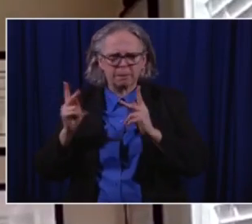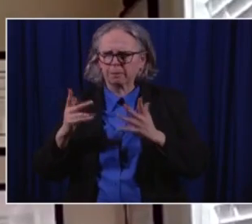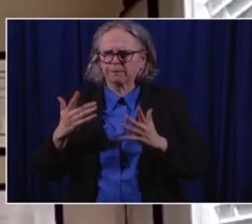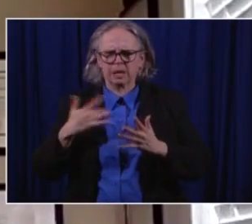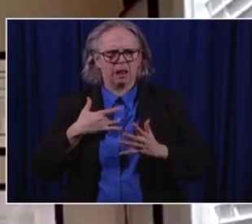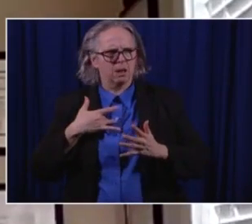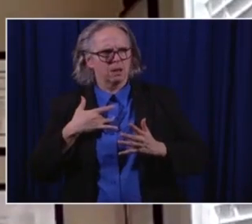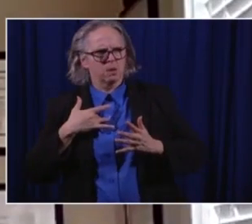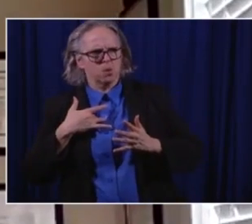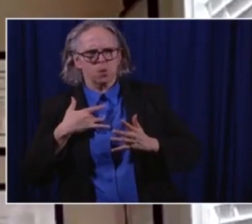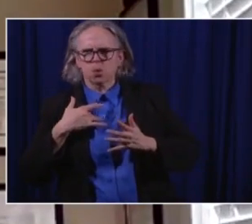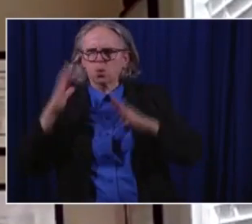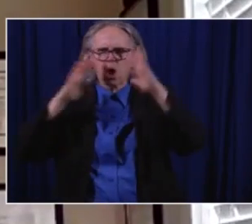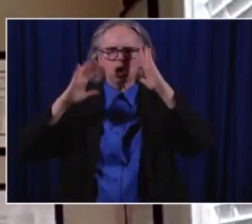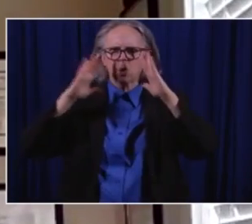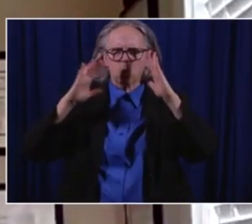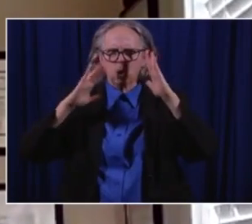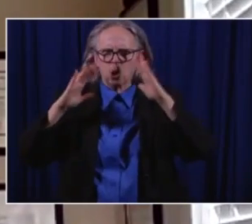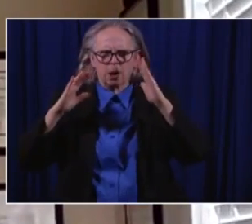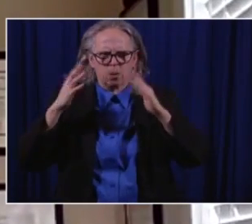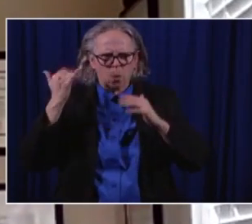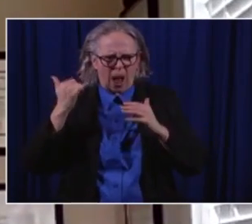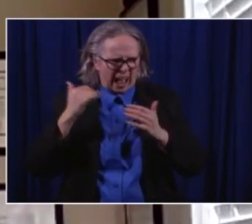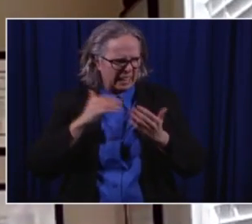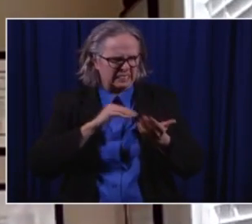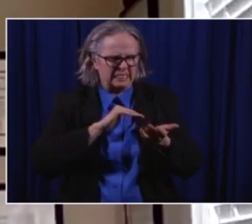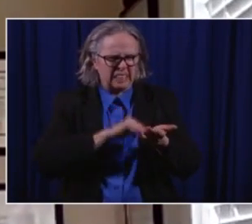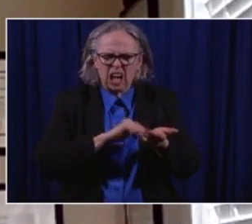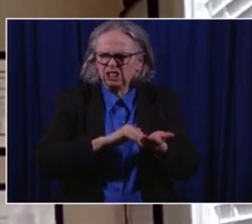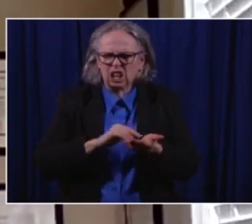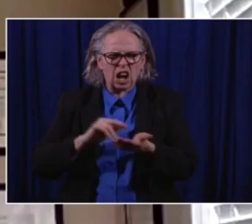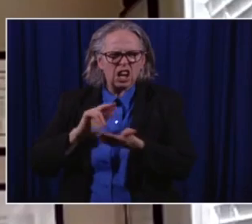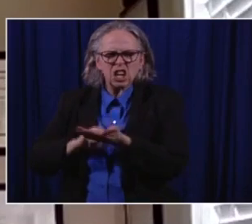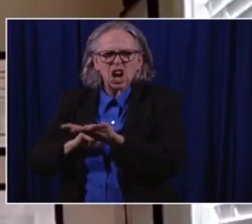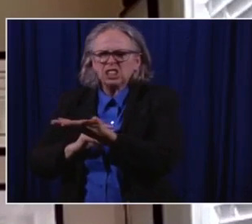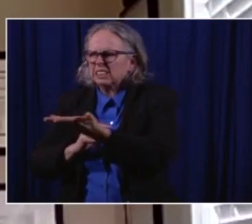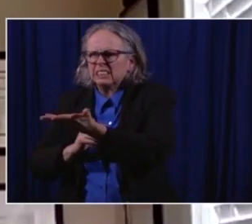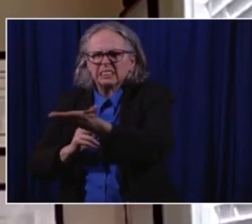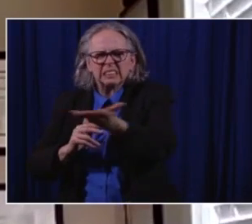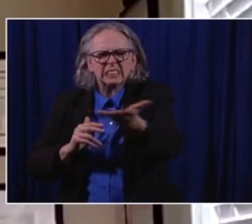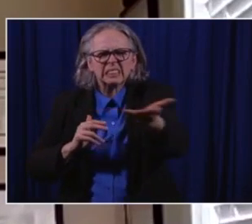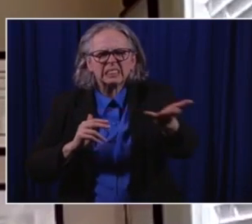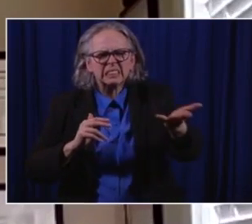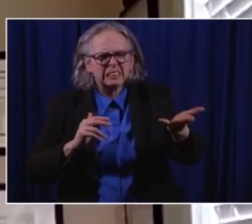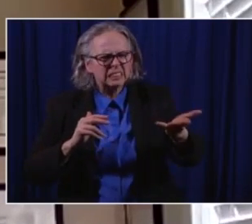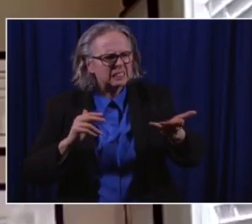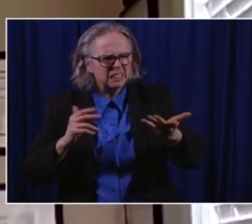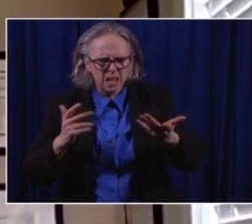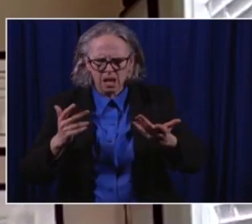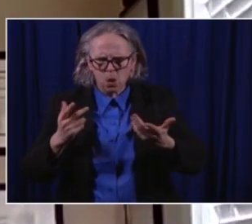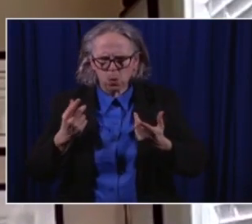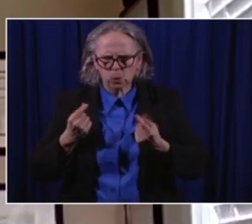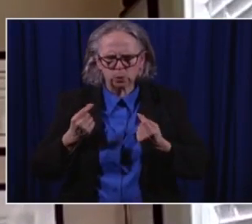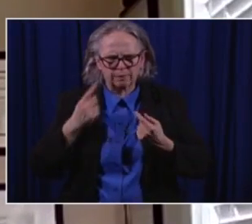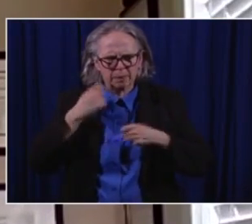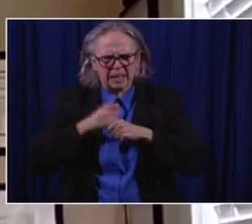rising hospitalizations as they both reference should really worry hot. It means that are